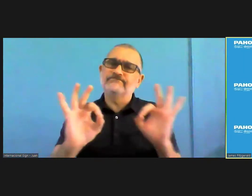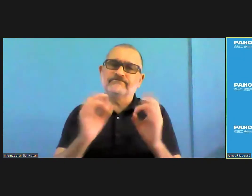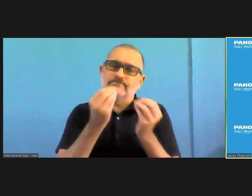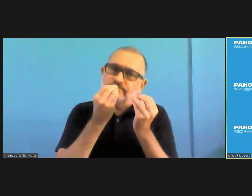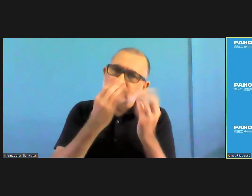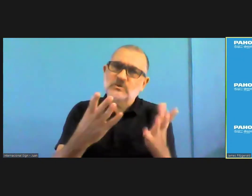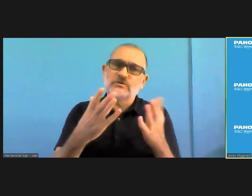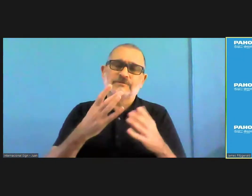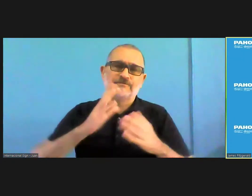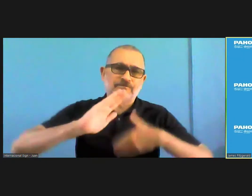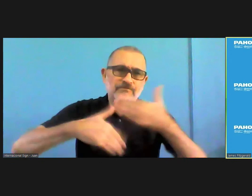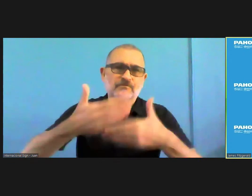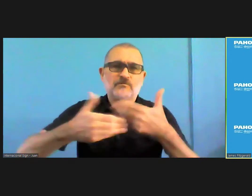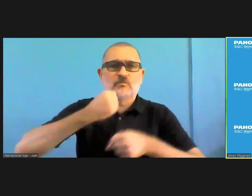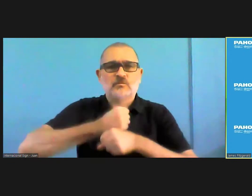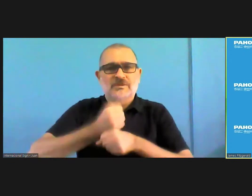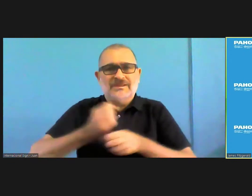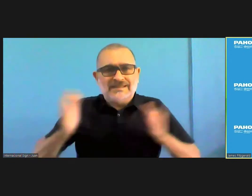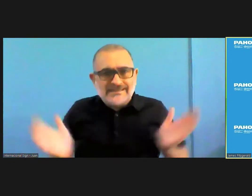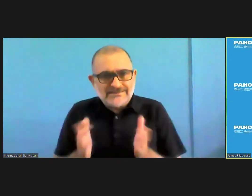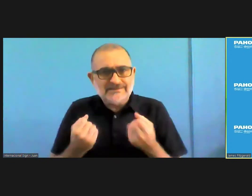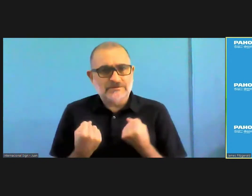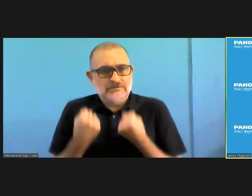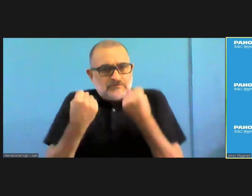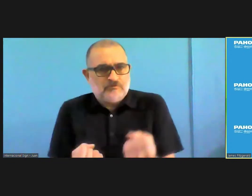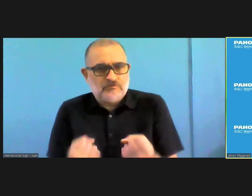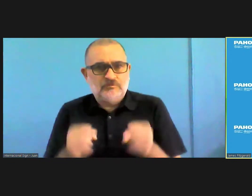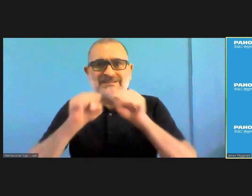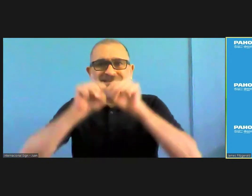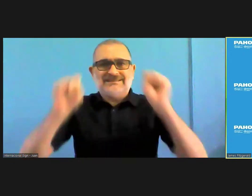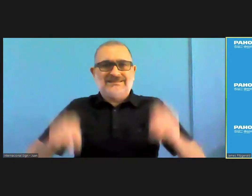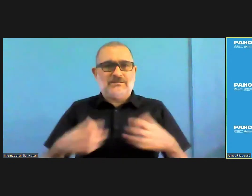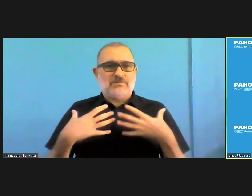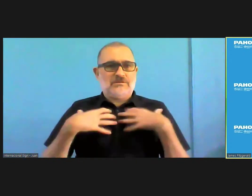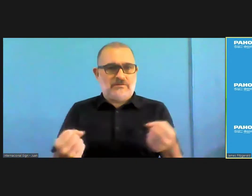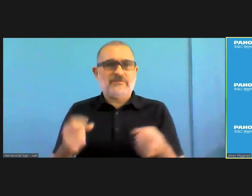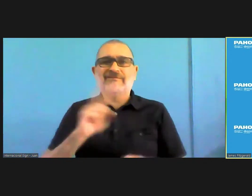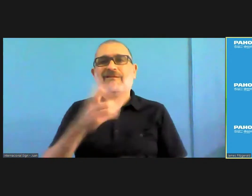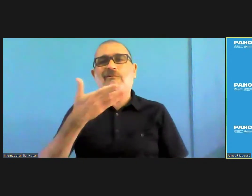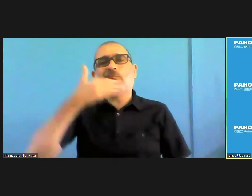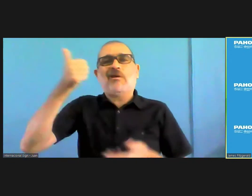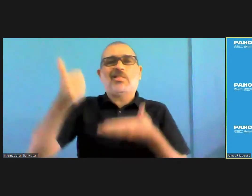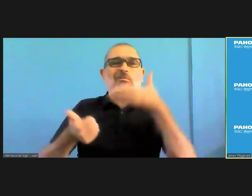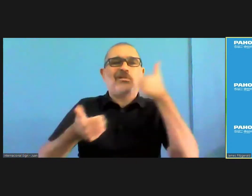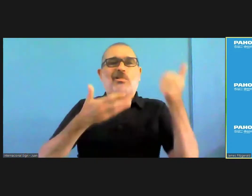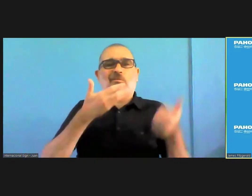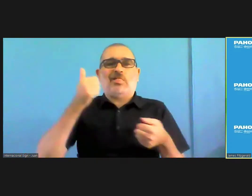respond to the needs of all populations in the Americas.